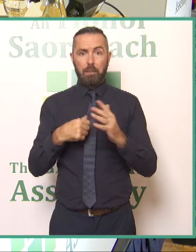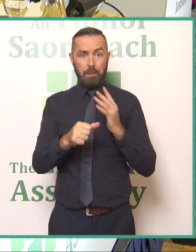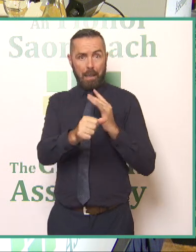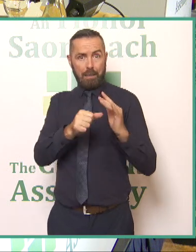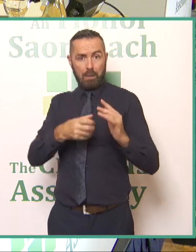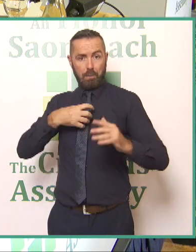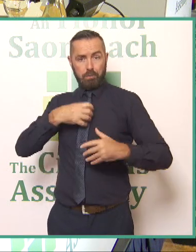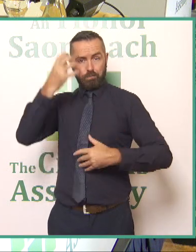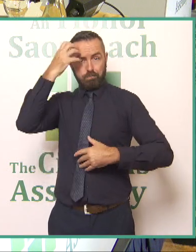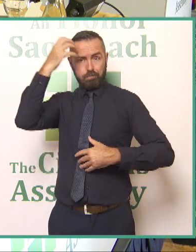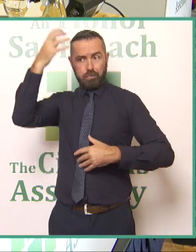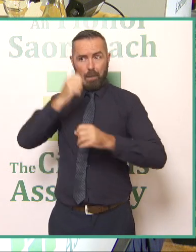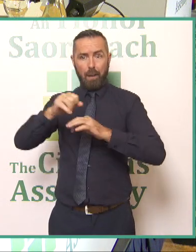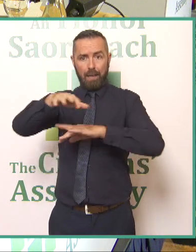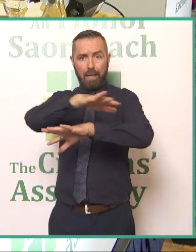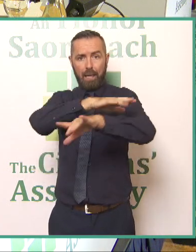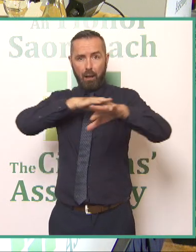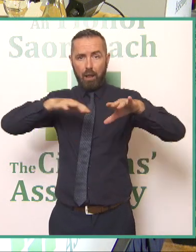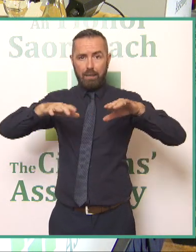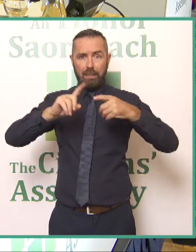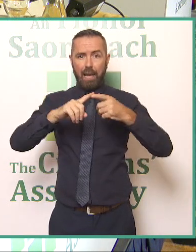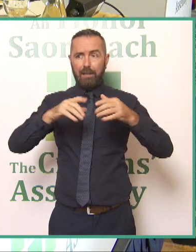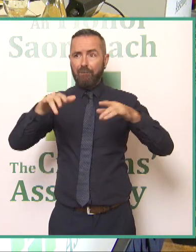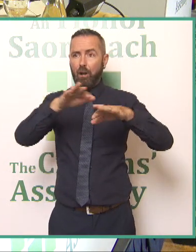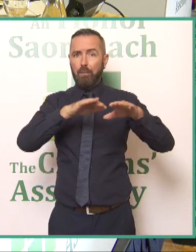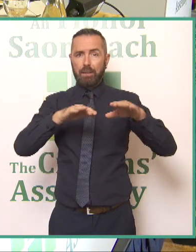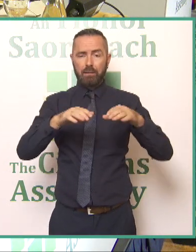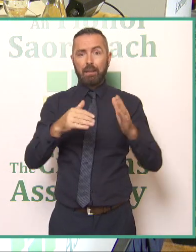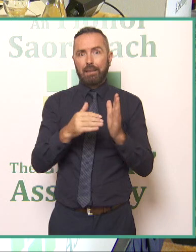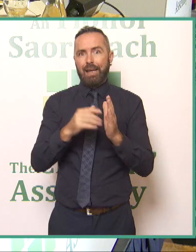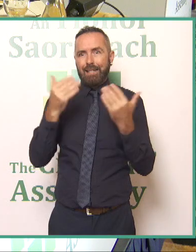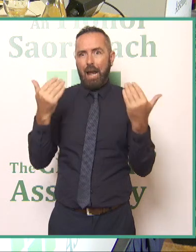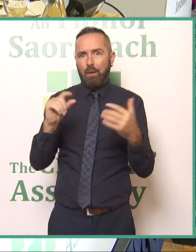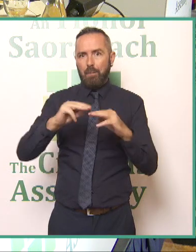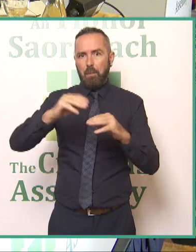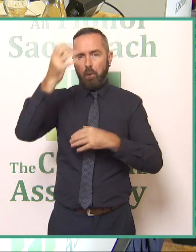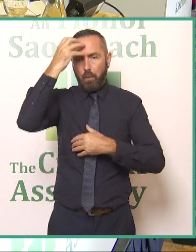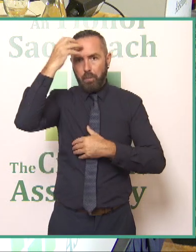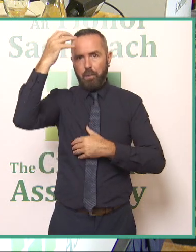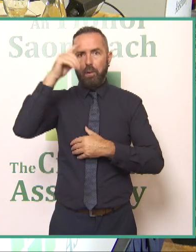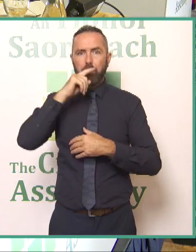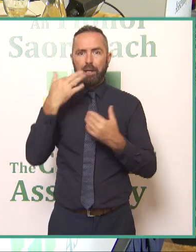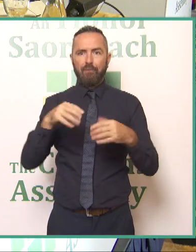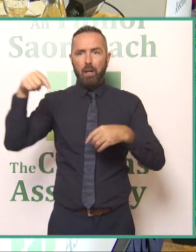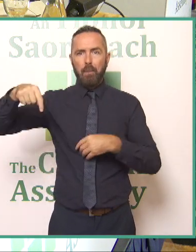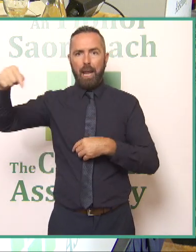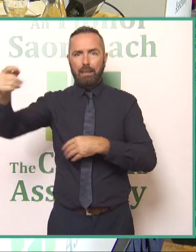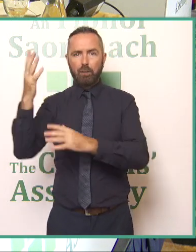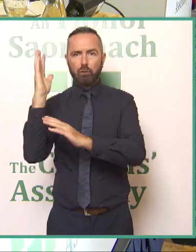an ecologist I'm not an environmentalist even though I kind of am know I suppose in one way but I don't know like for example if I plant trees in the car in the field it could be very